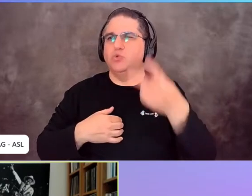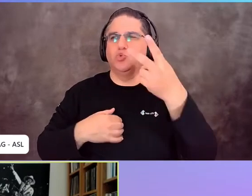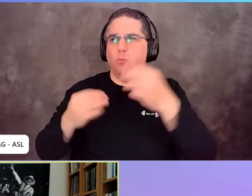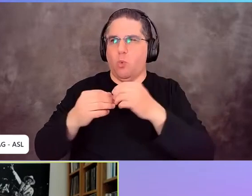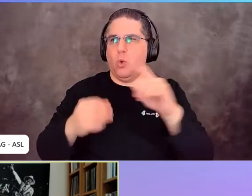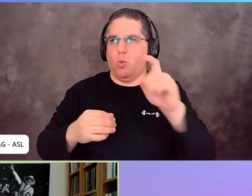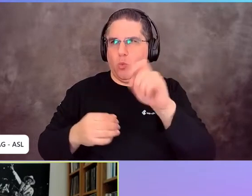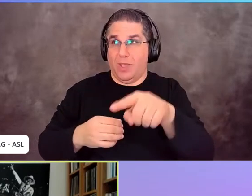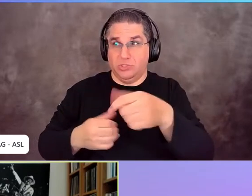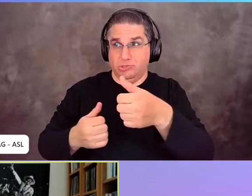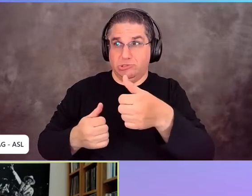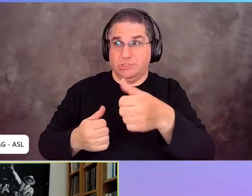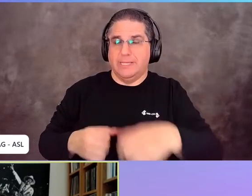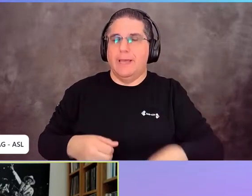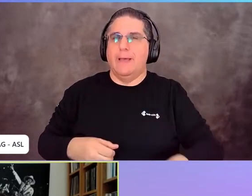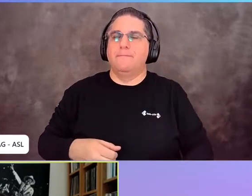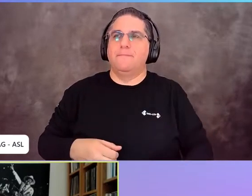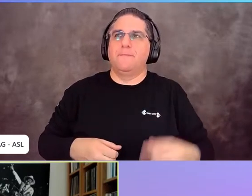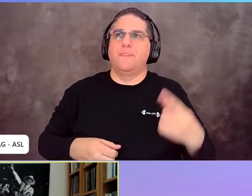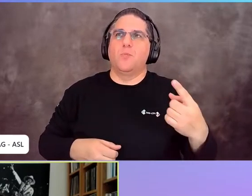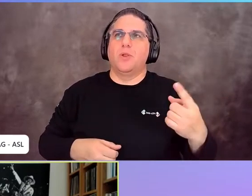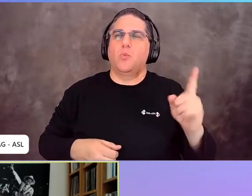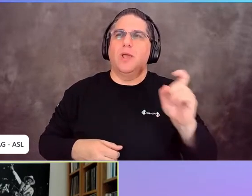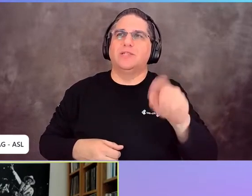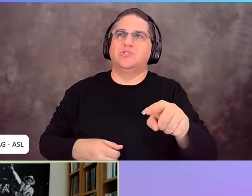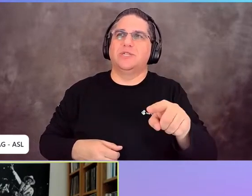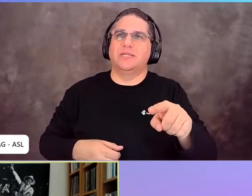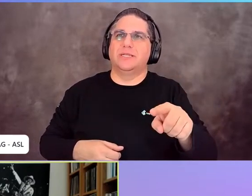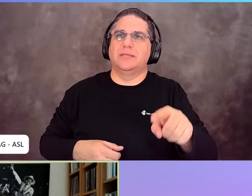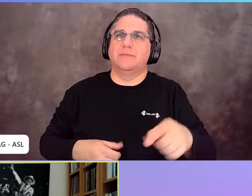has not got off the ground in Ireland.3